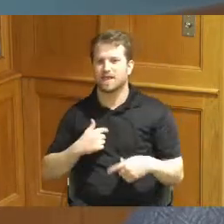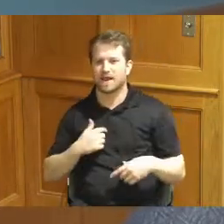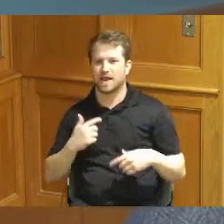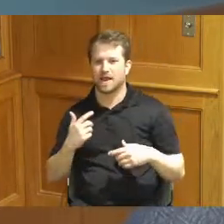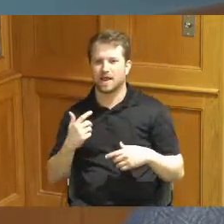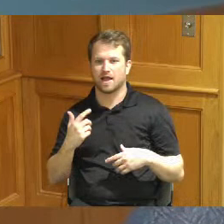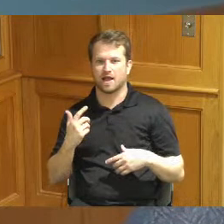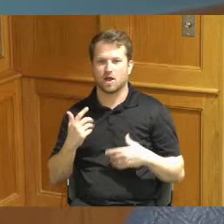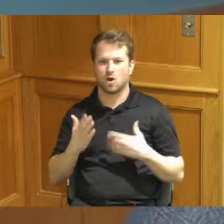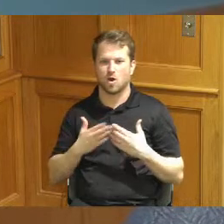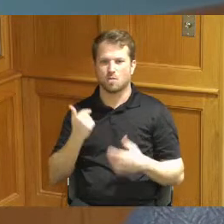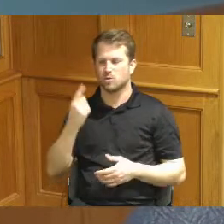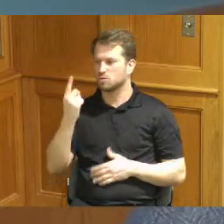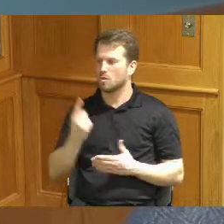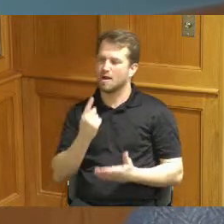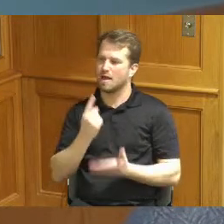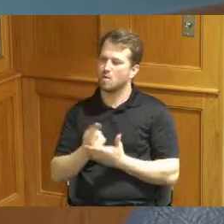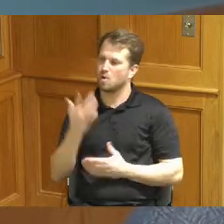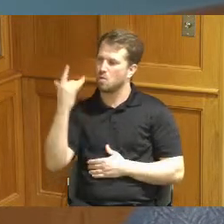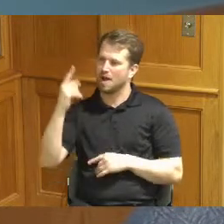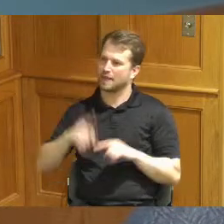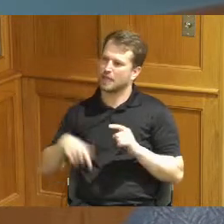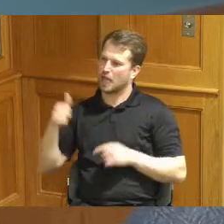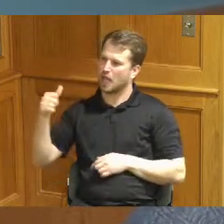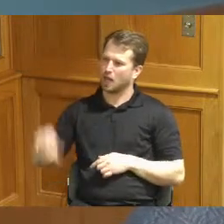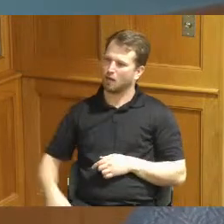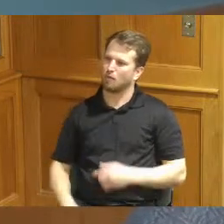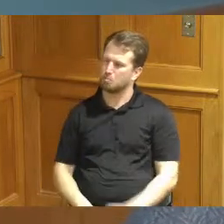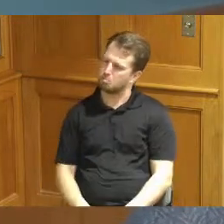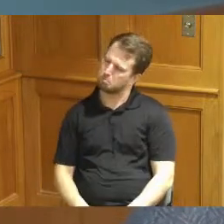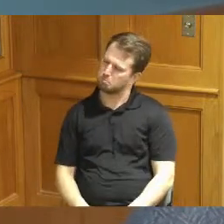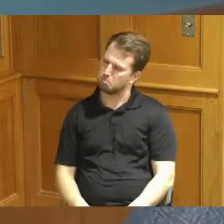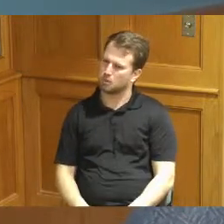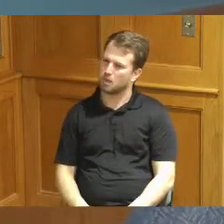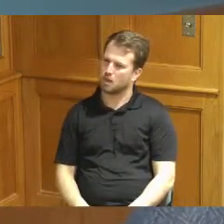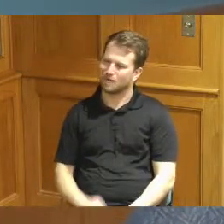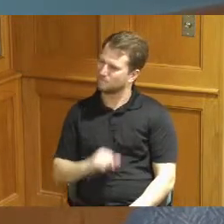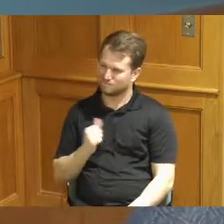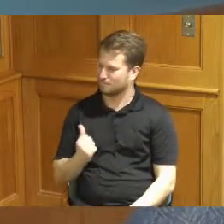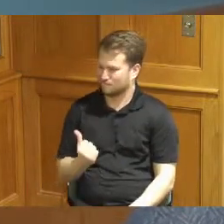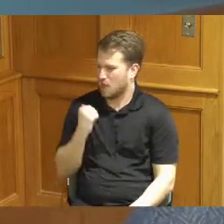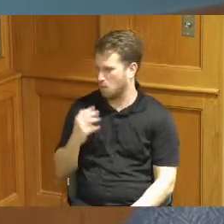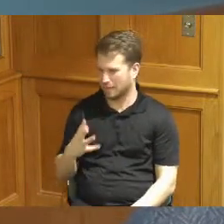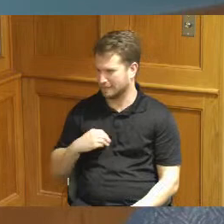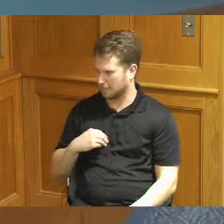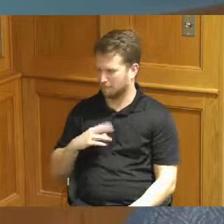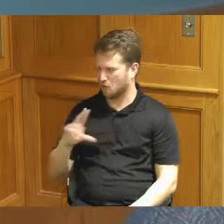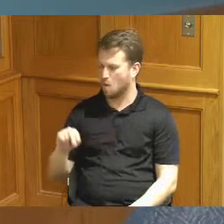hour of why we can't do it I just it just that's not I'm not accepting that so it's I'm just saying